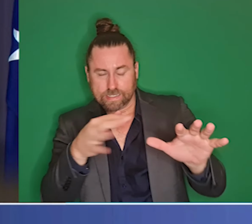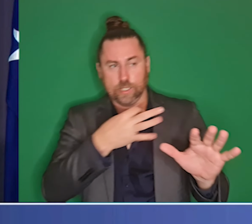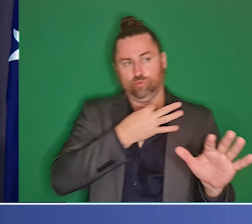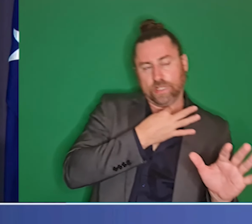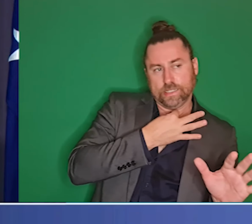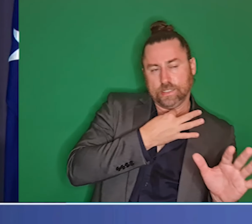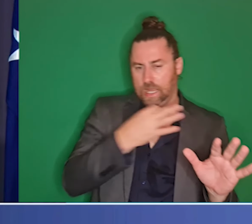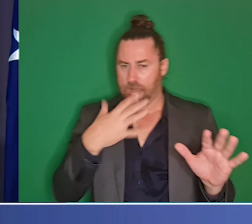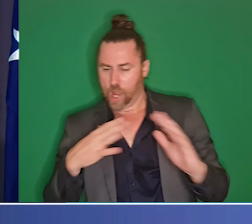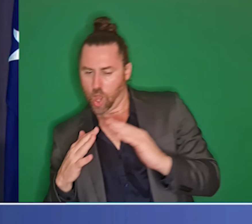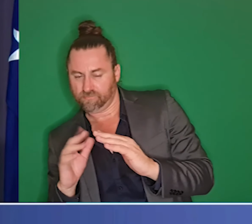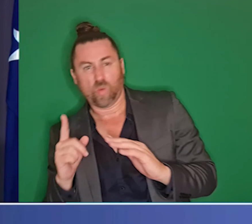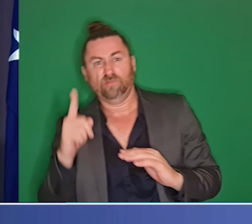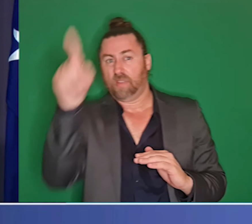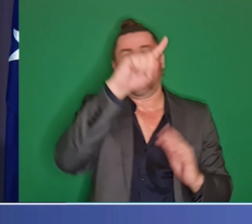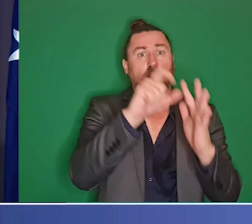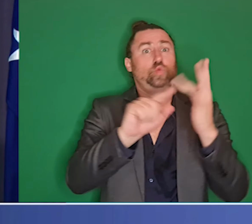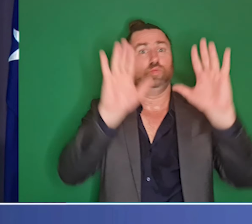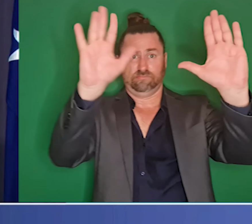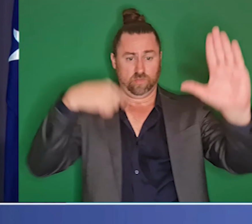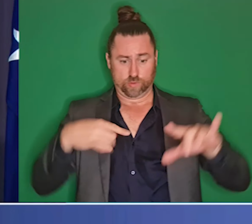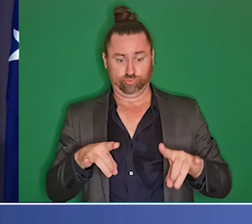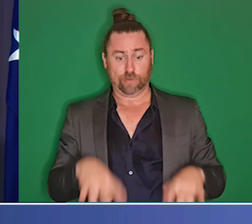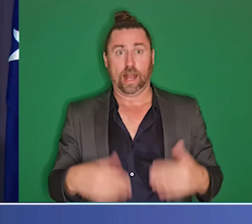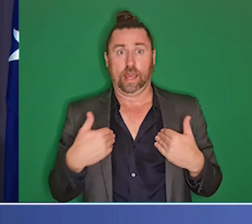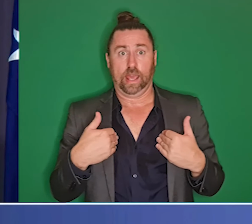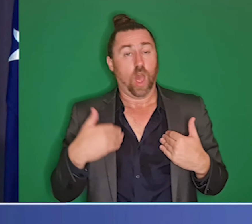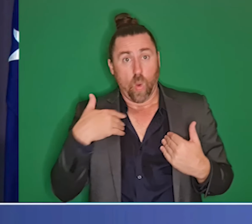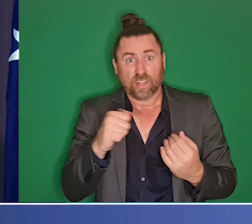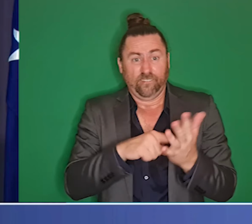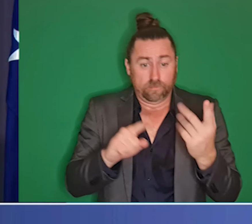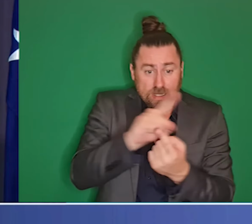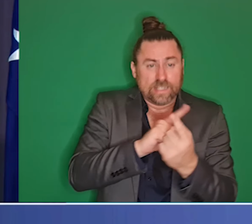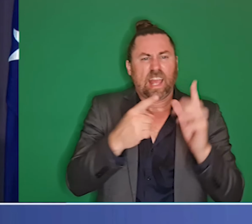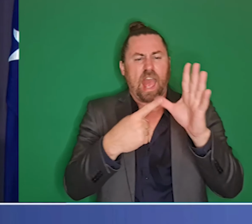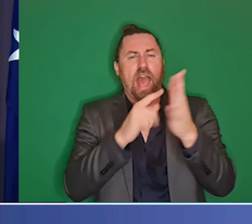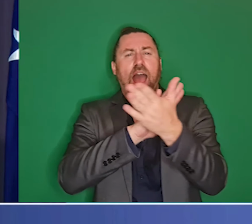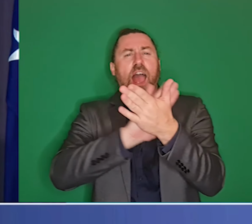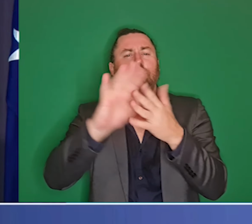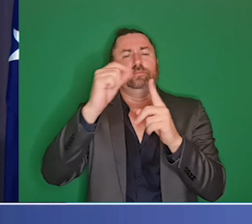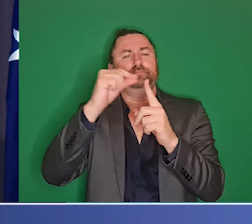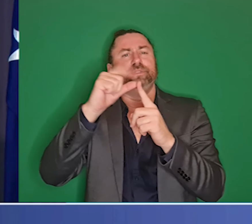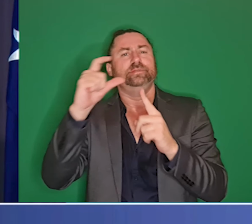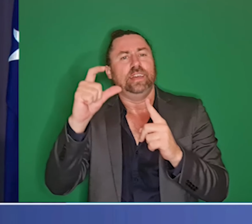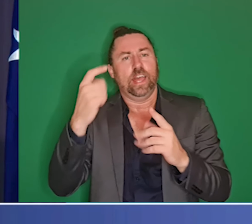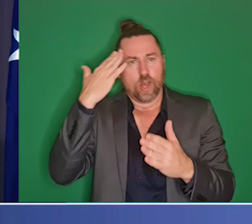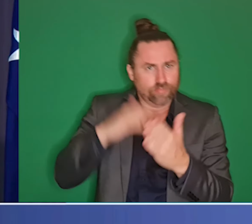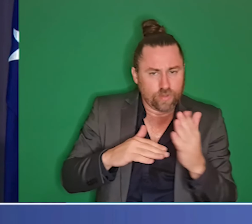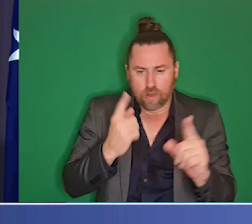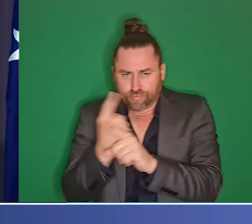So, we will look at that. We continue to look at that. We're still meeting several days a week at AHPPC and providing that information through to National Cabinet,